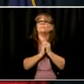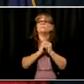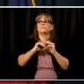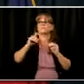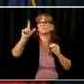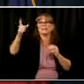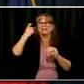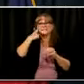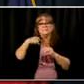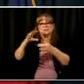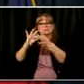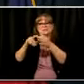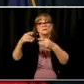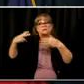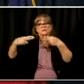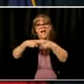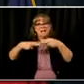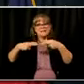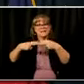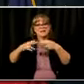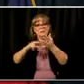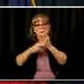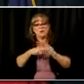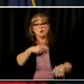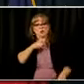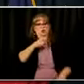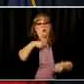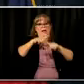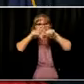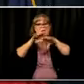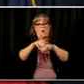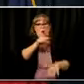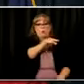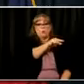demographic now if you're very young if you're 12 if you're eight and this is a good thing